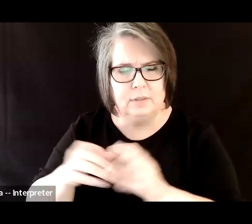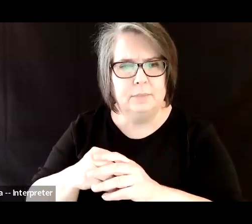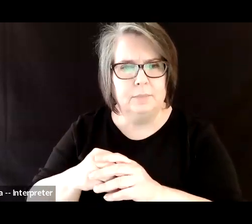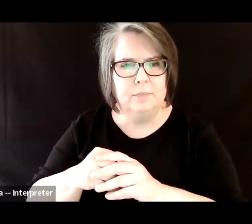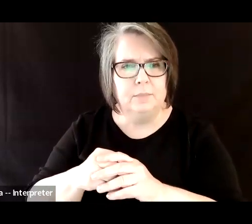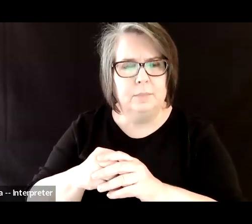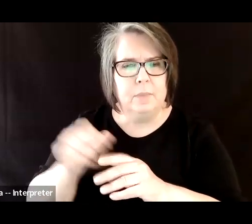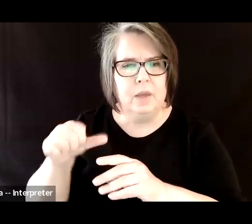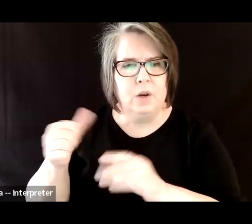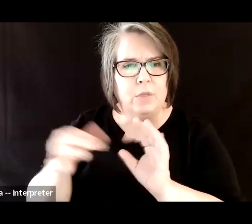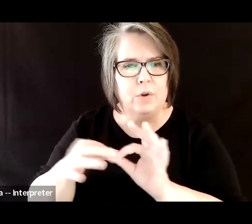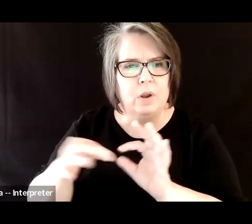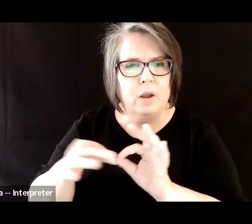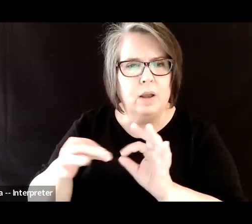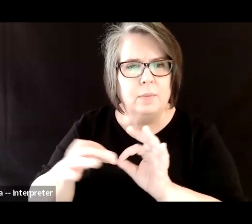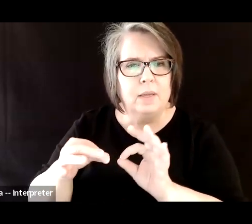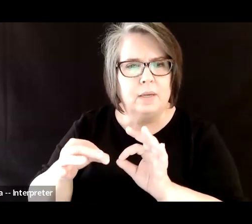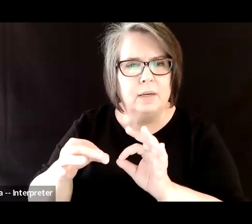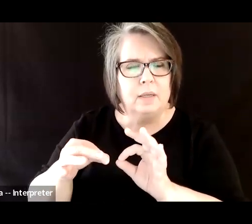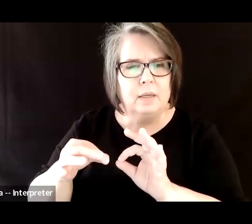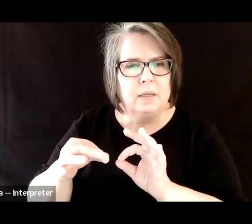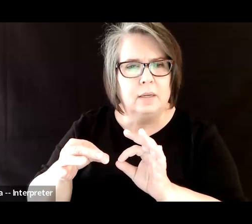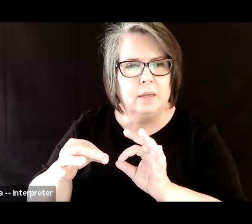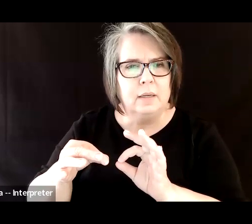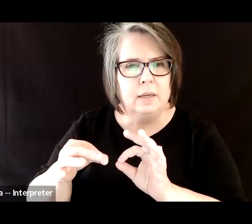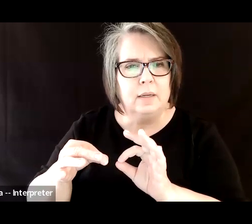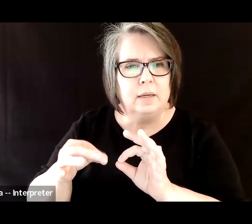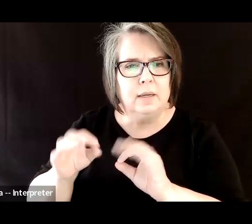Another comment for Pinopto edits, editing out a